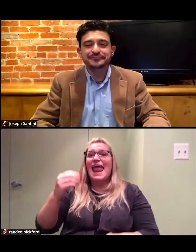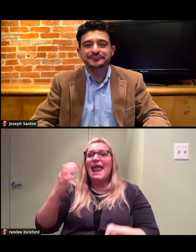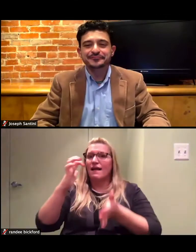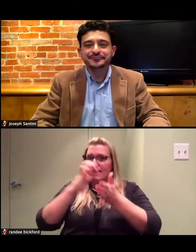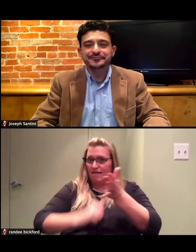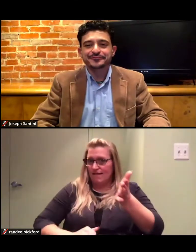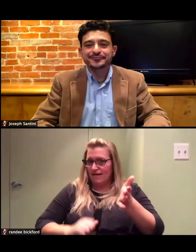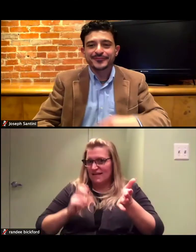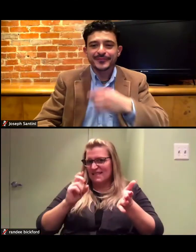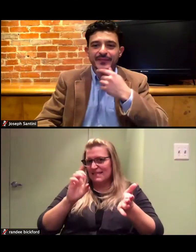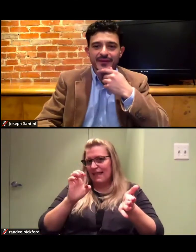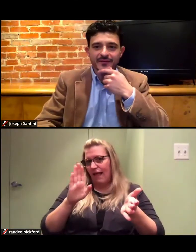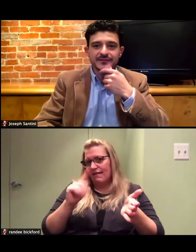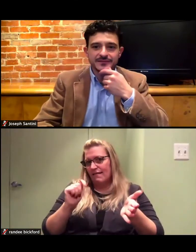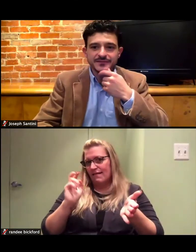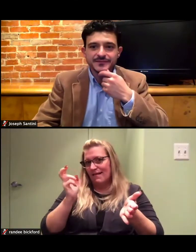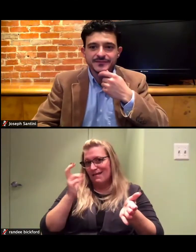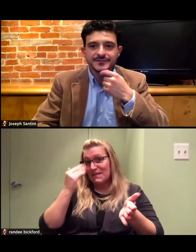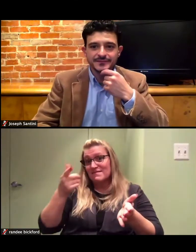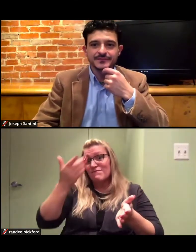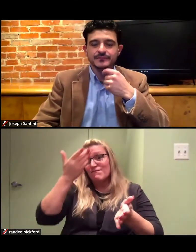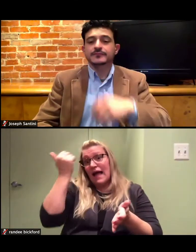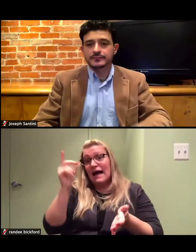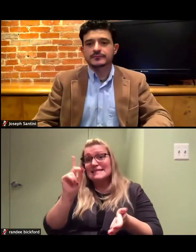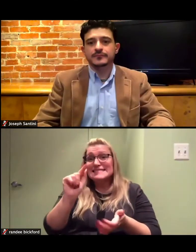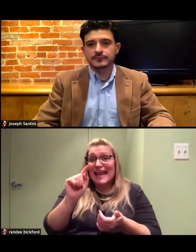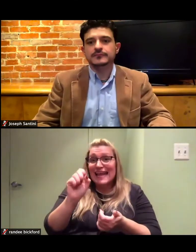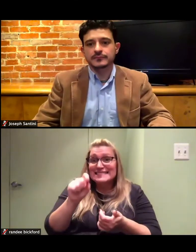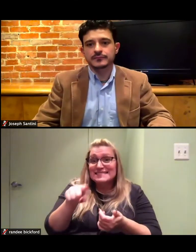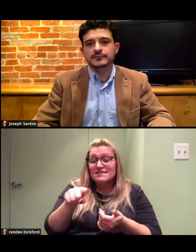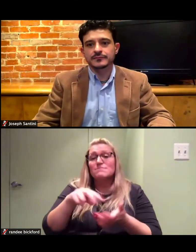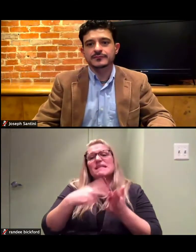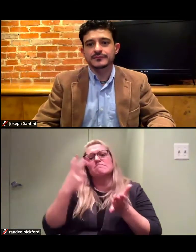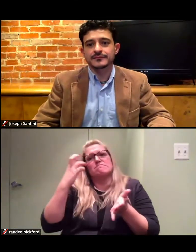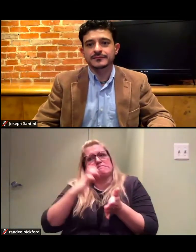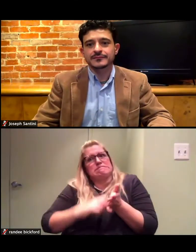immediately or save it for a bigger purchase later. Yes, and also,